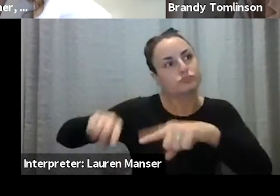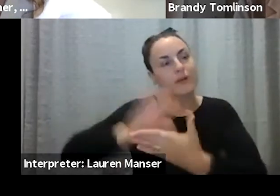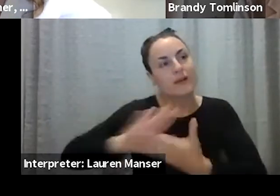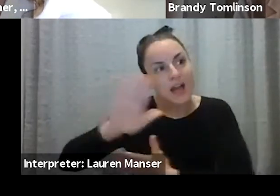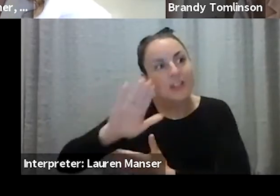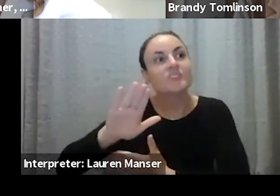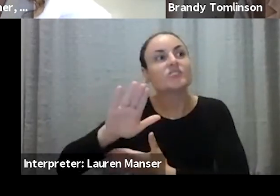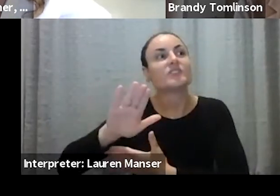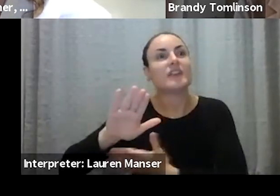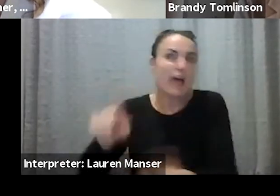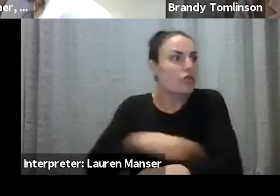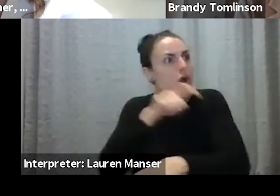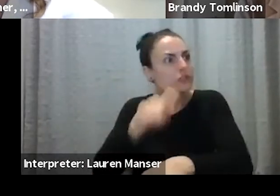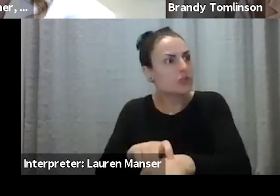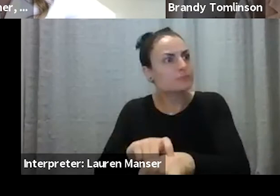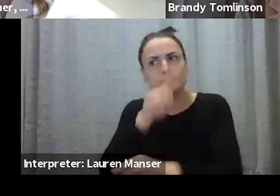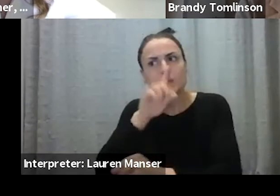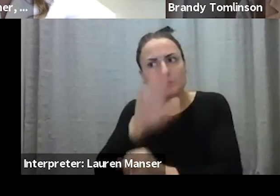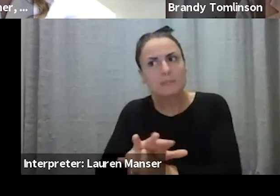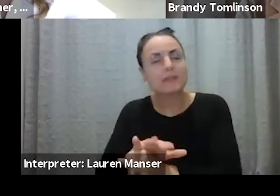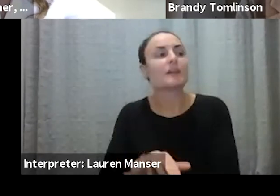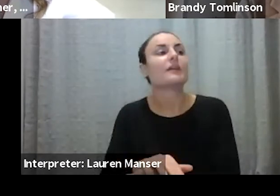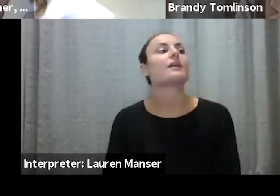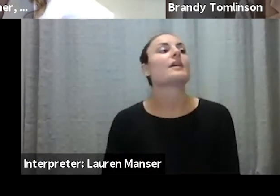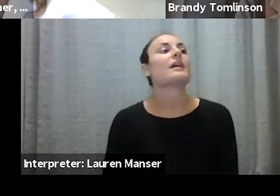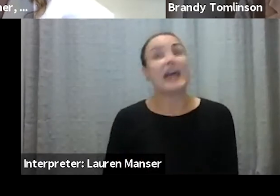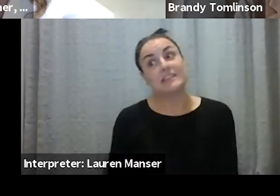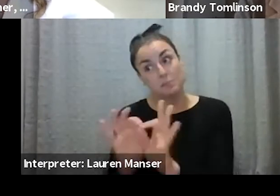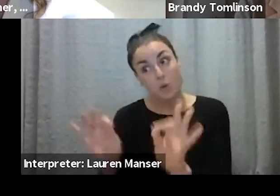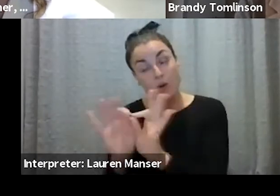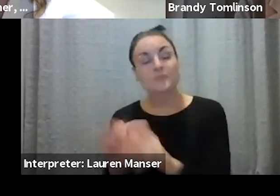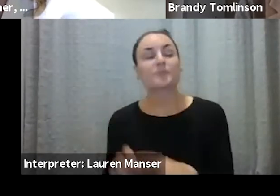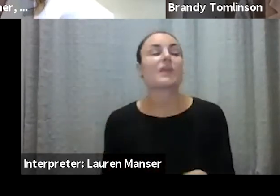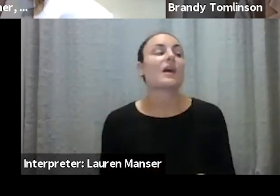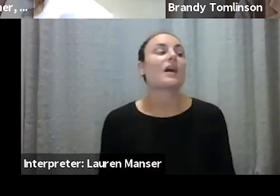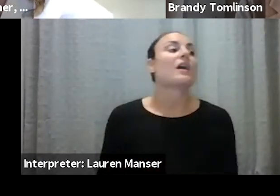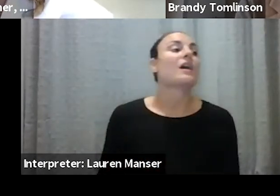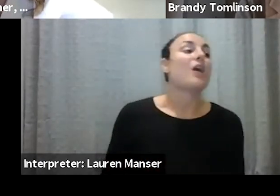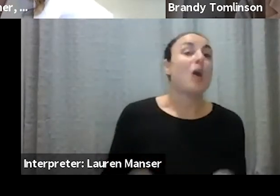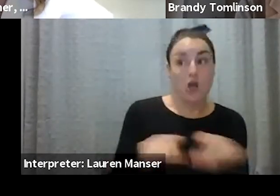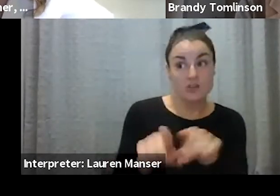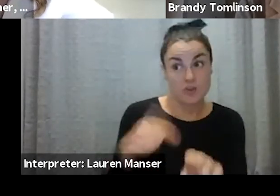And of course, this is going to cross into Alison's panel as well, but, COVID changed everything